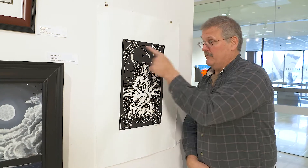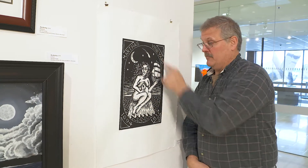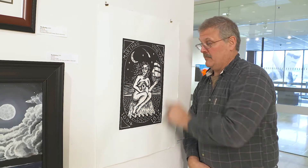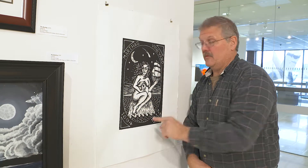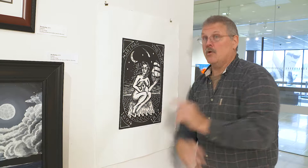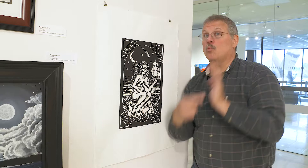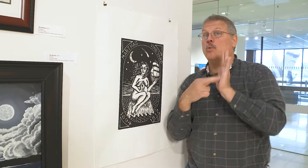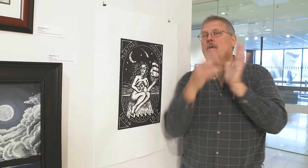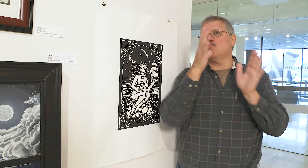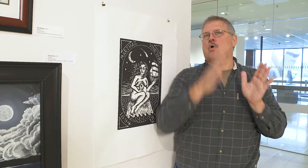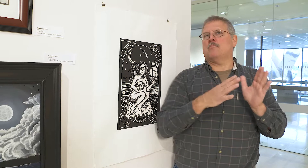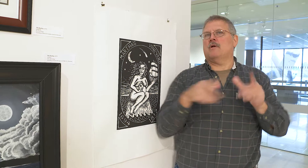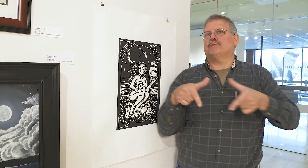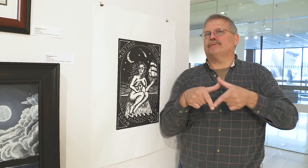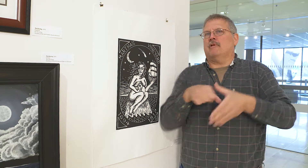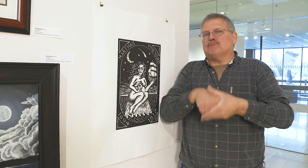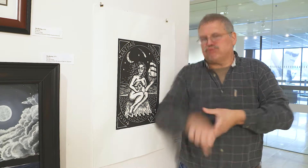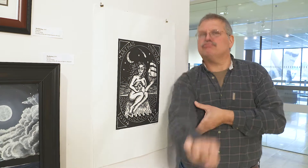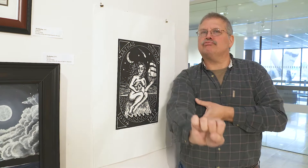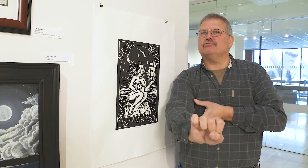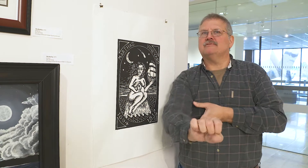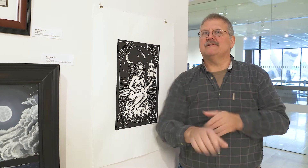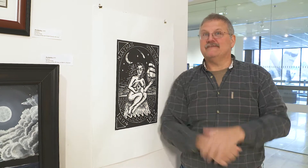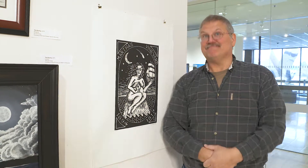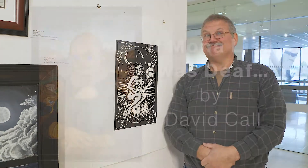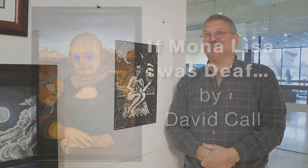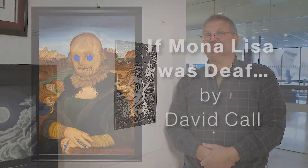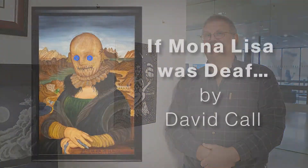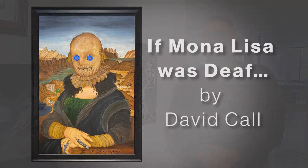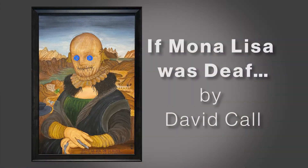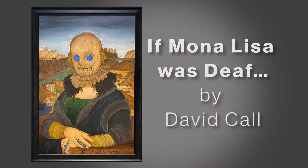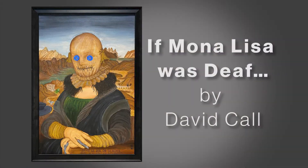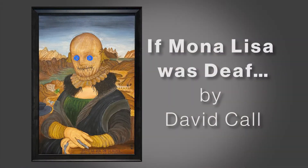Oh, and this oval shape represents a woman's vagina for giving birth.